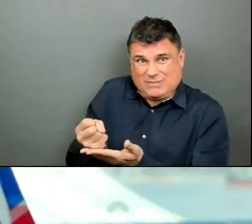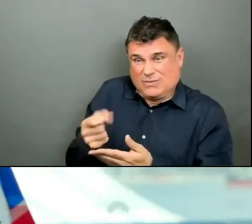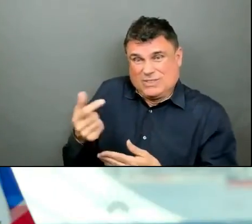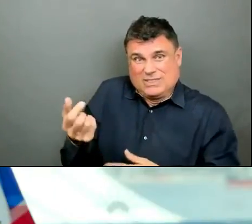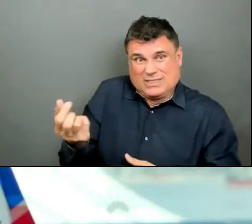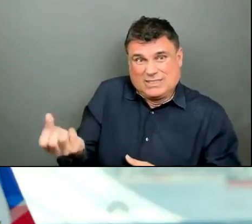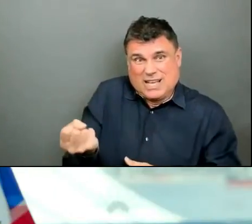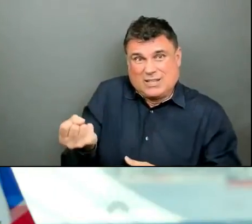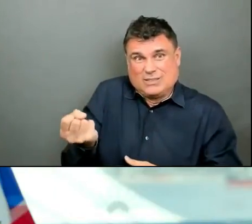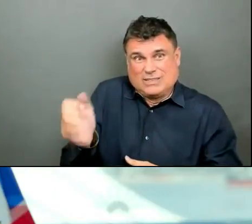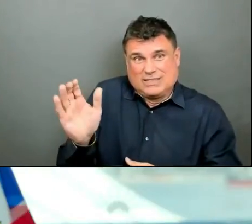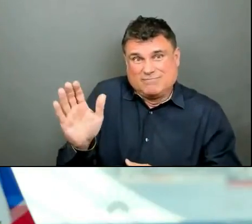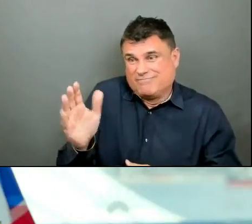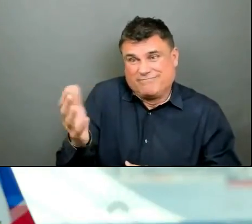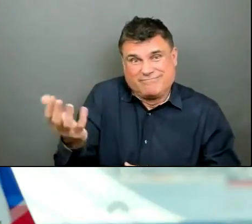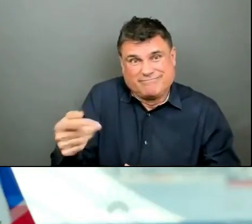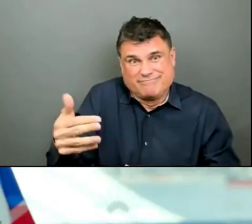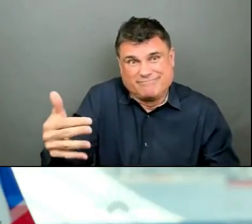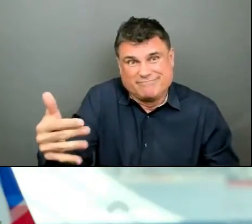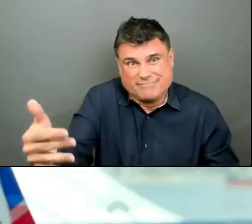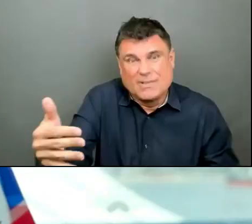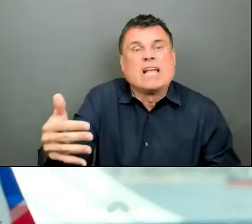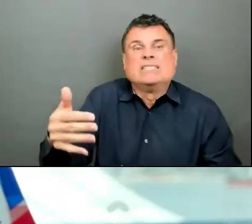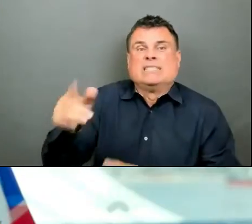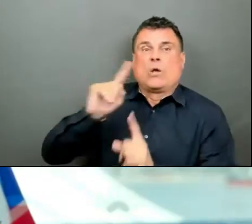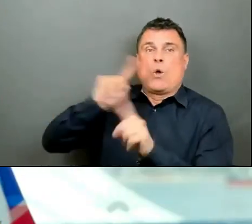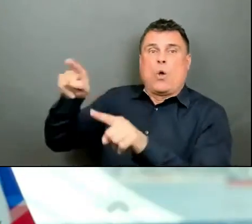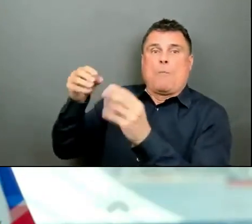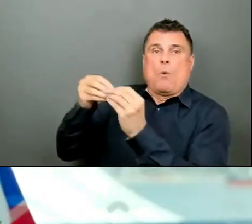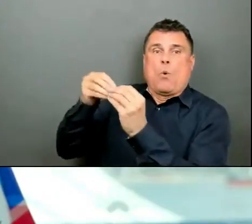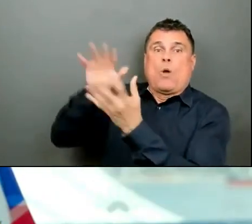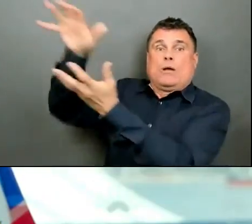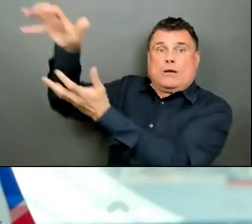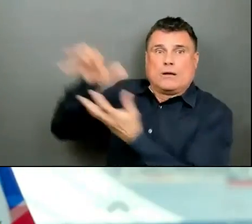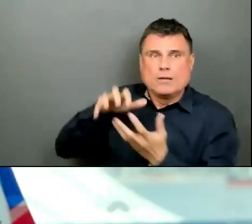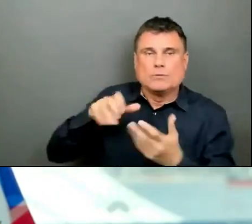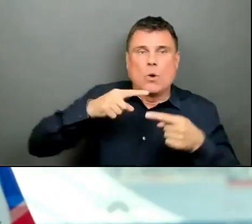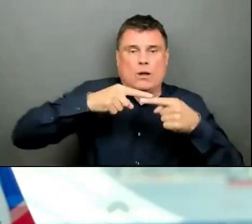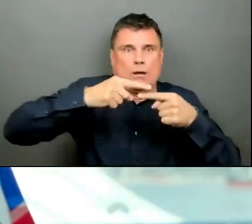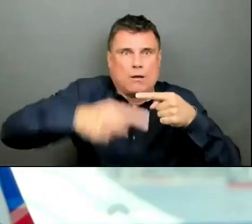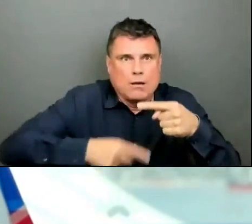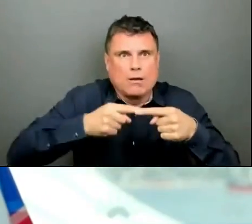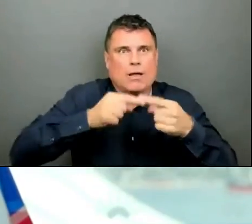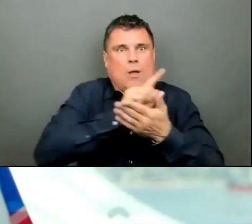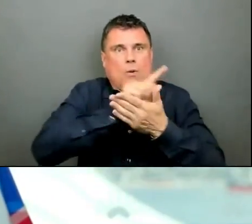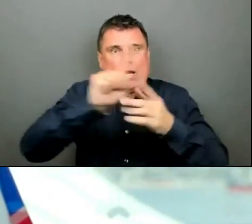Monday, that number will go down and we will get a new dose and go through that as well.